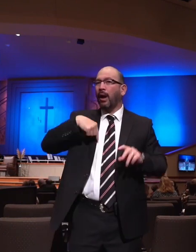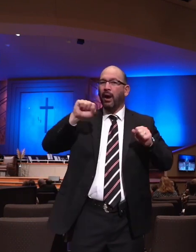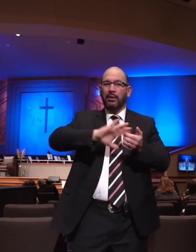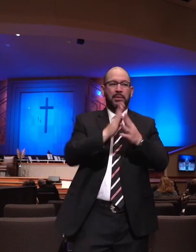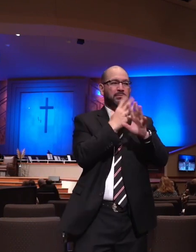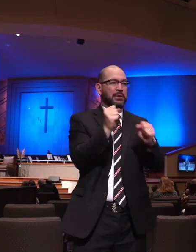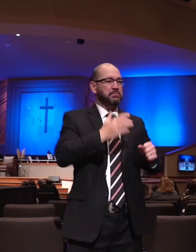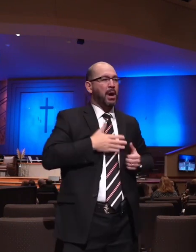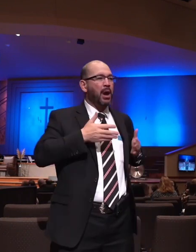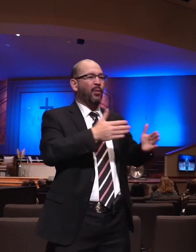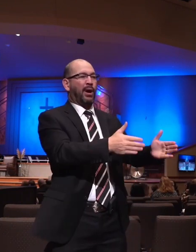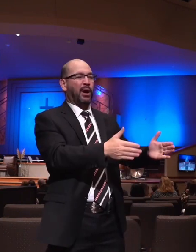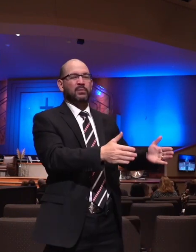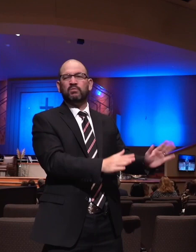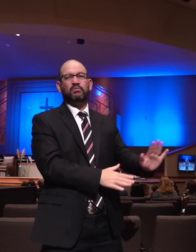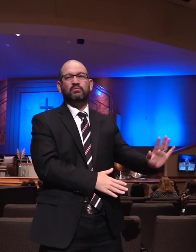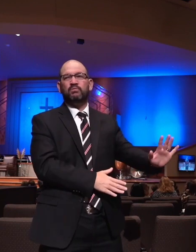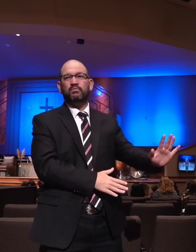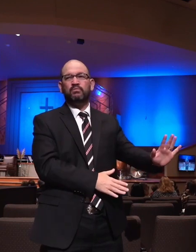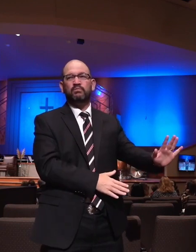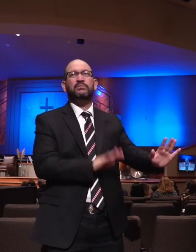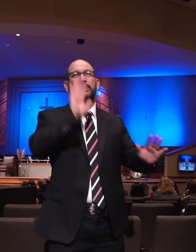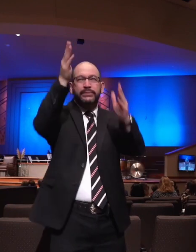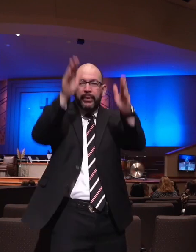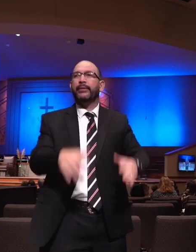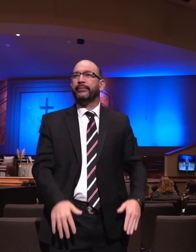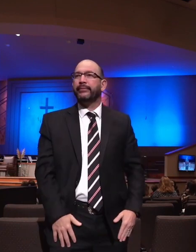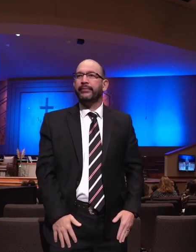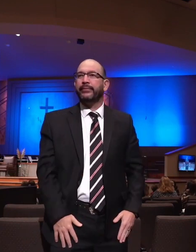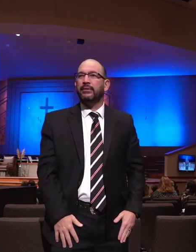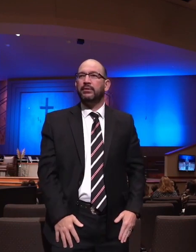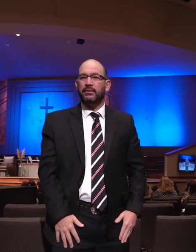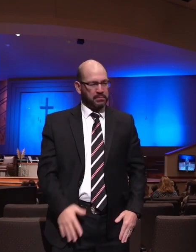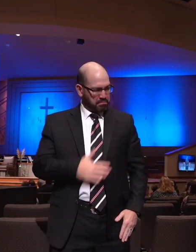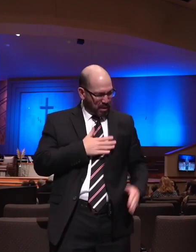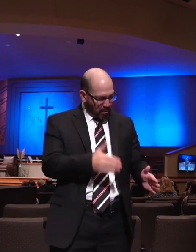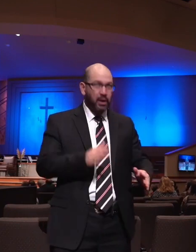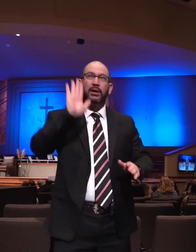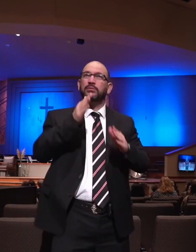trouble you just follow the Scriptures and what God's man says and what God's